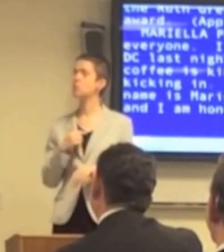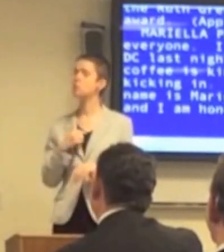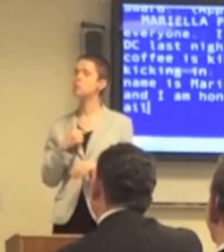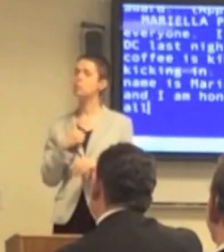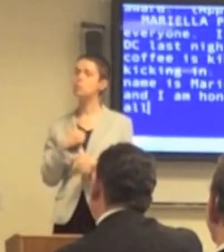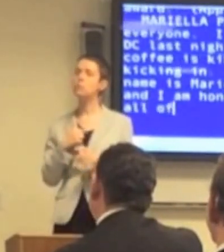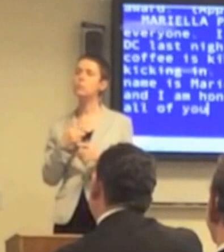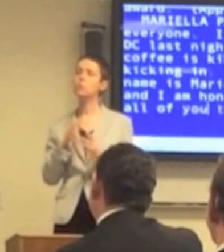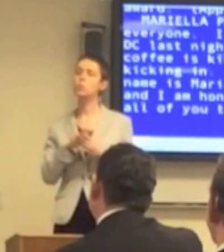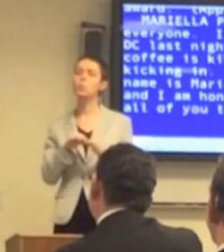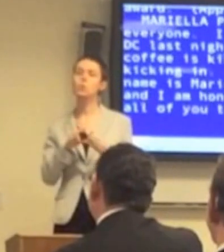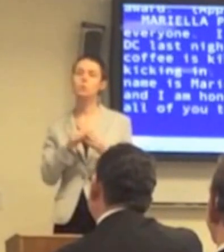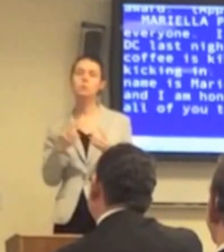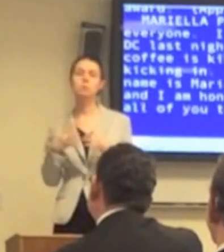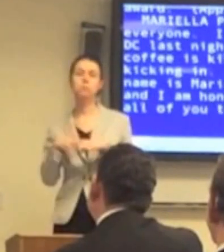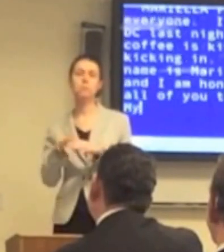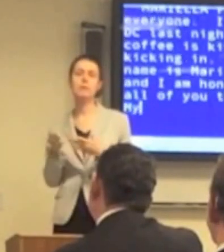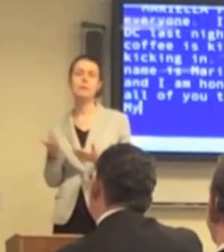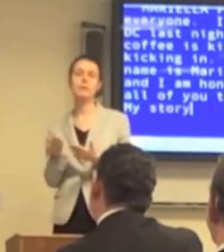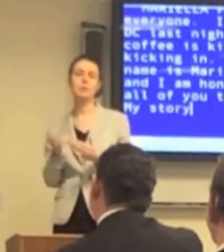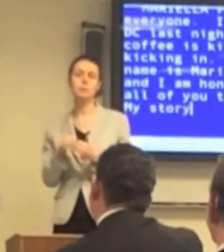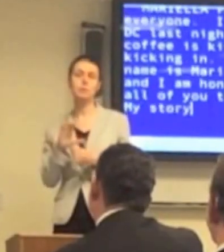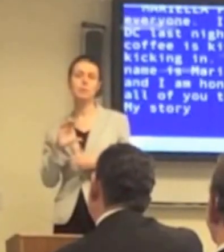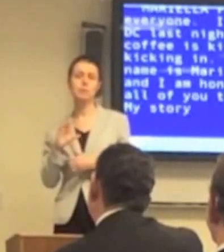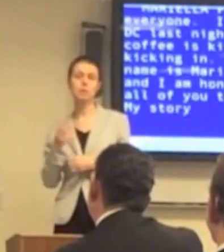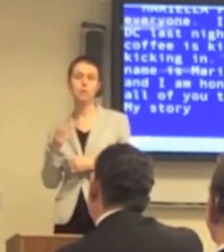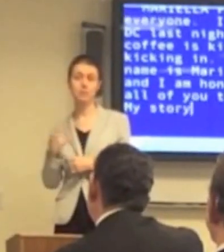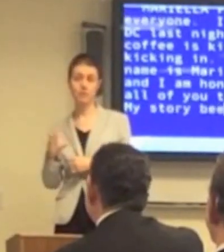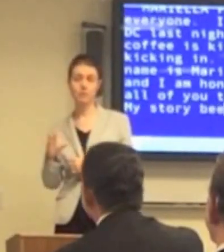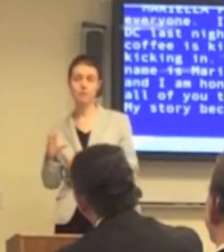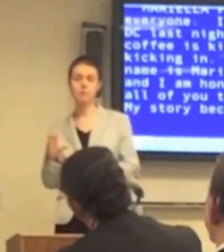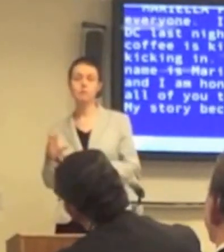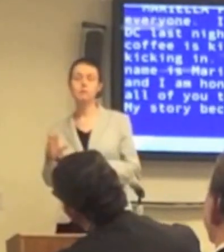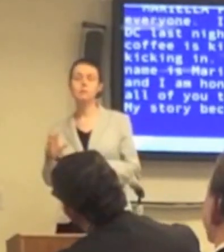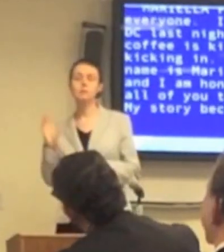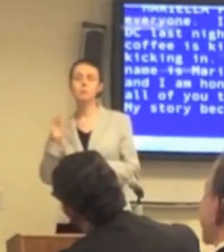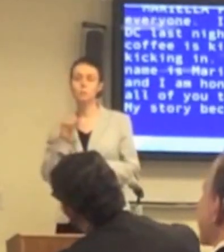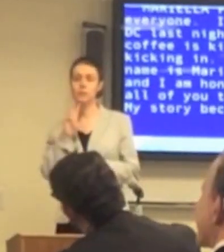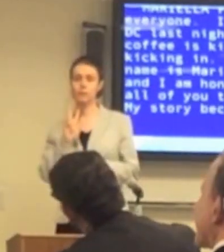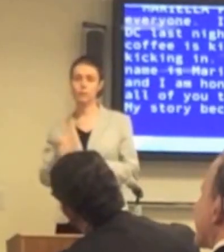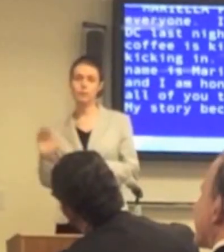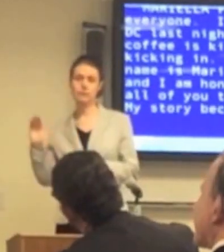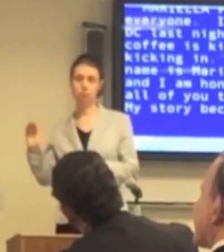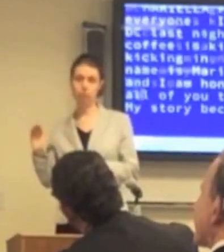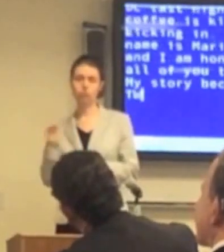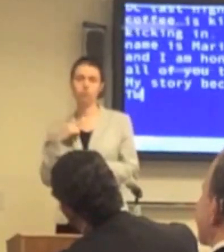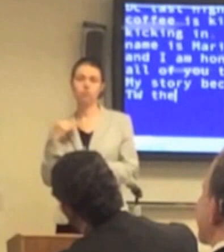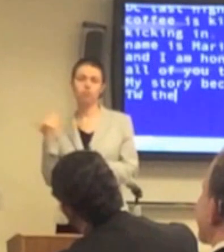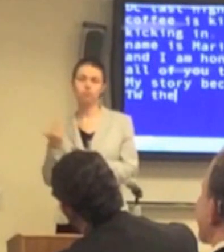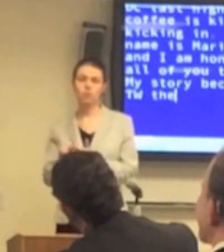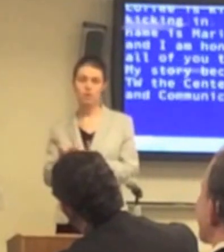My story became intertwined with the Center for Hearing and Communication when I was 8 years old and I arrived to New